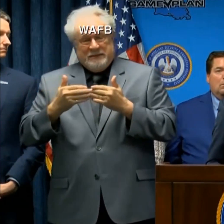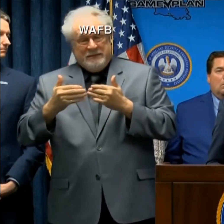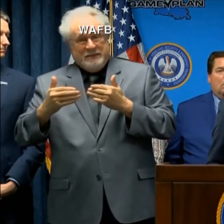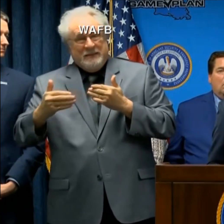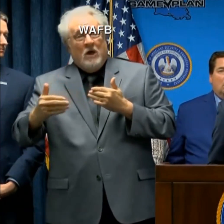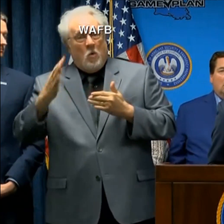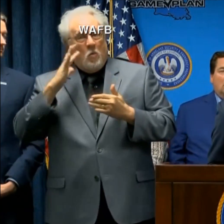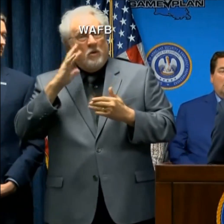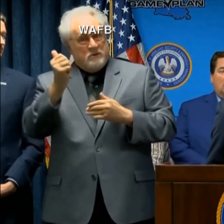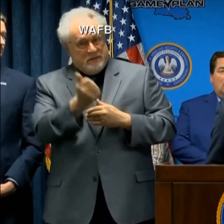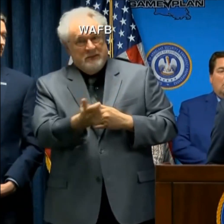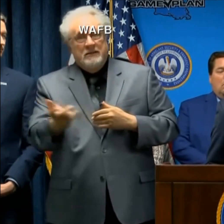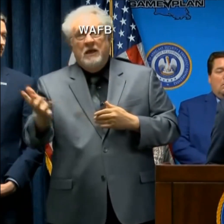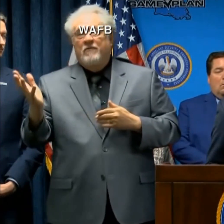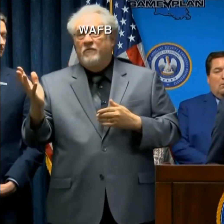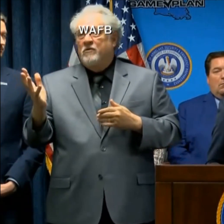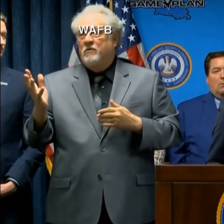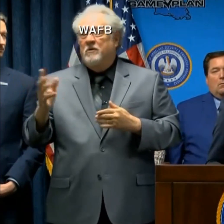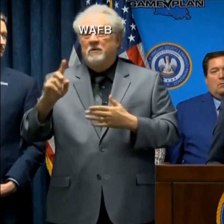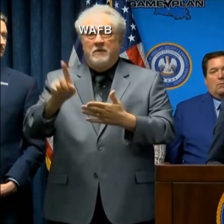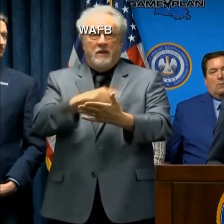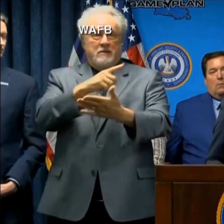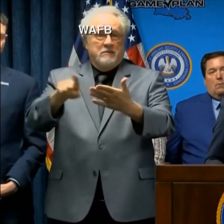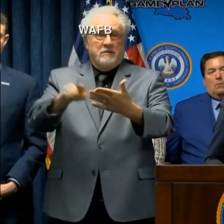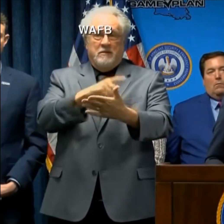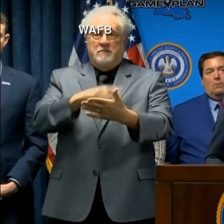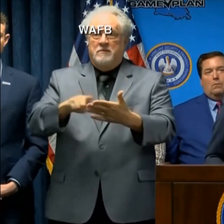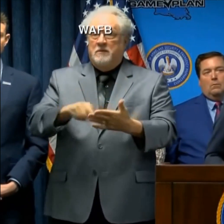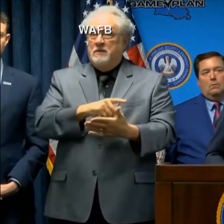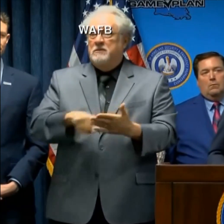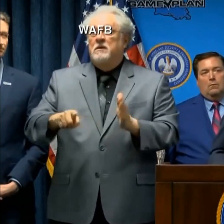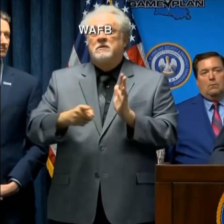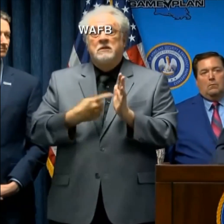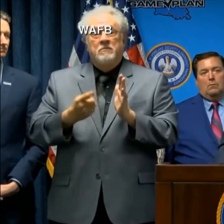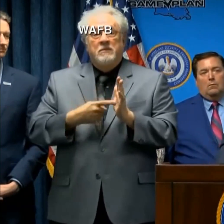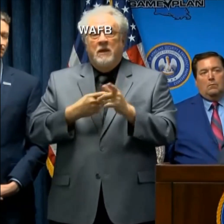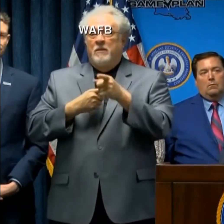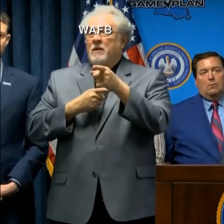will be a number of cancellations sometimes the events won't be canceled